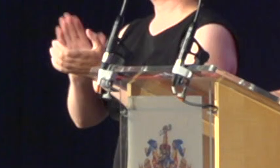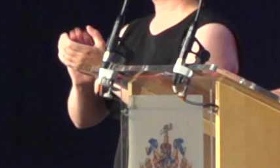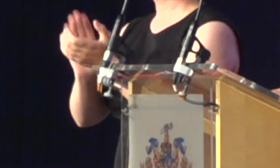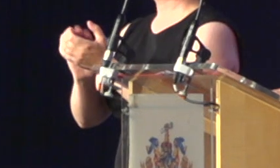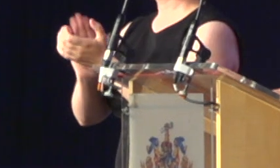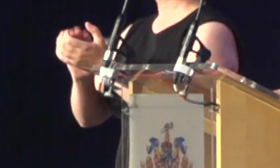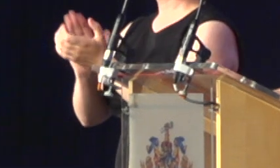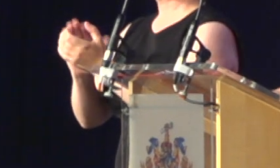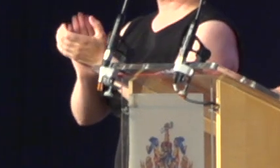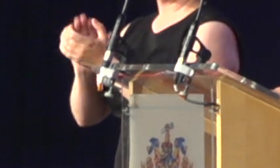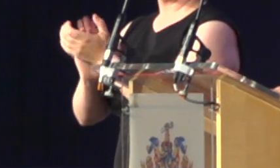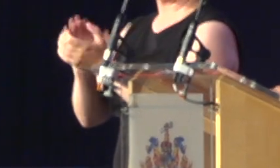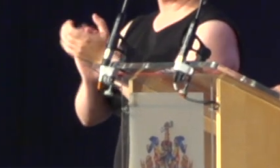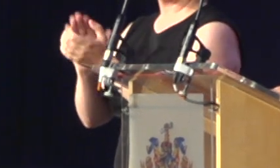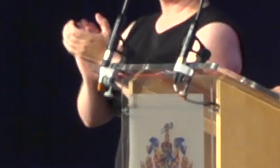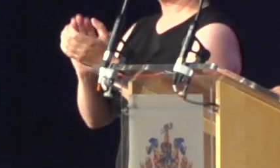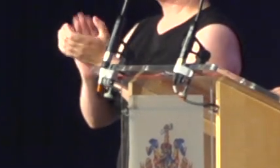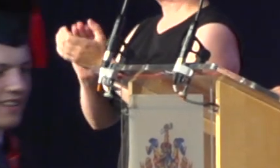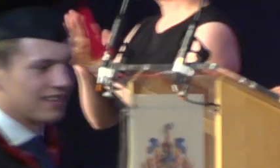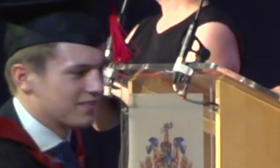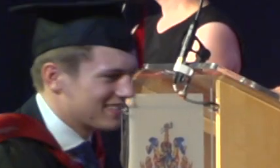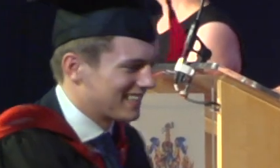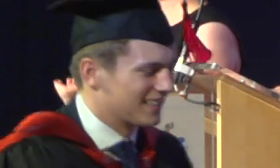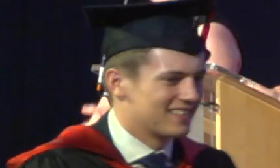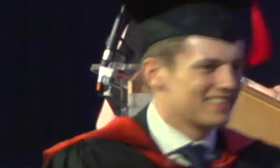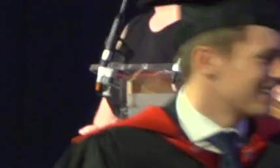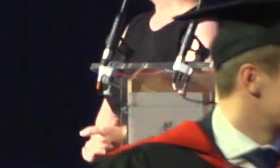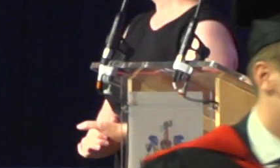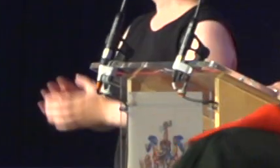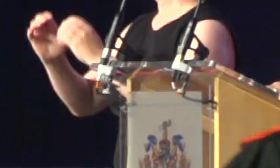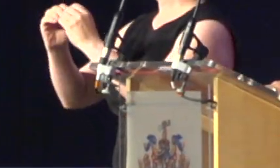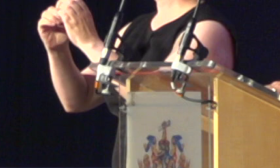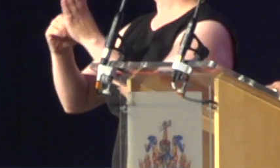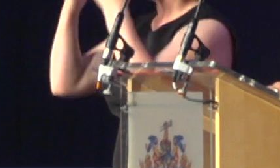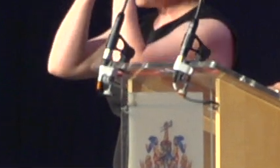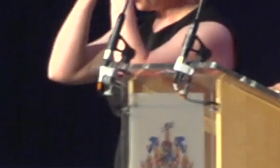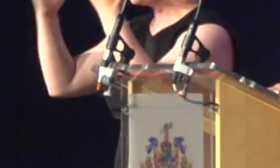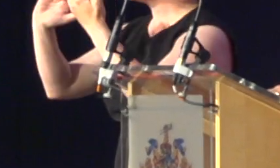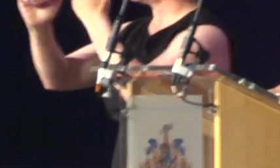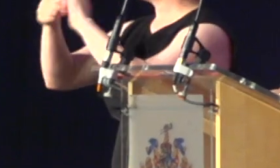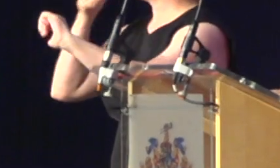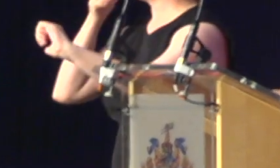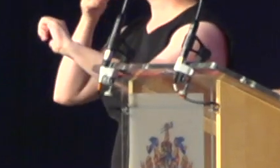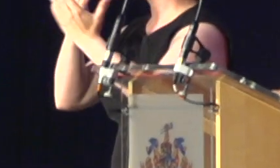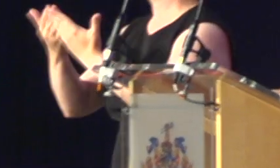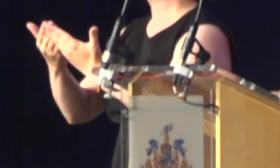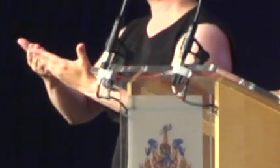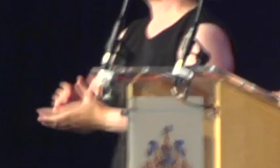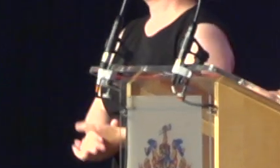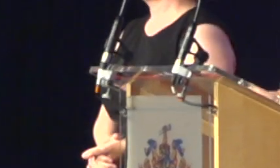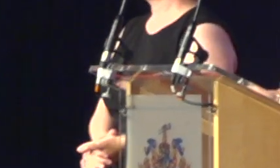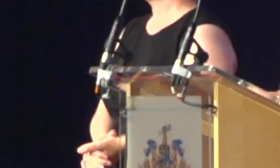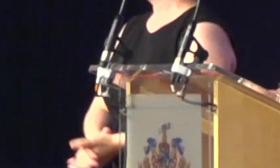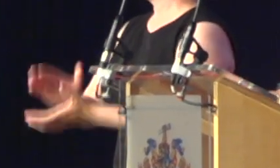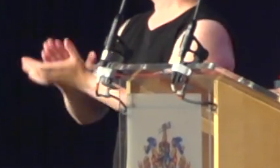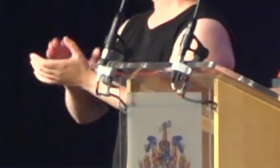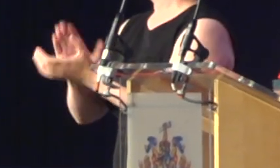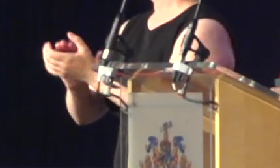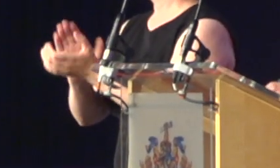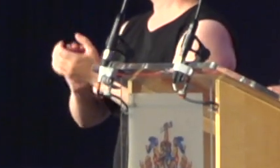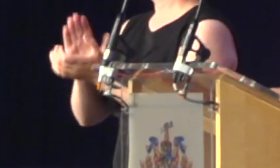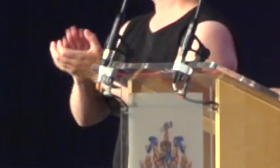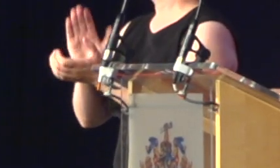Bachelor of Arts with Honors in Sports Studies